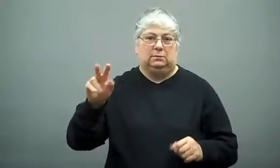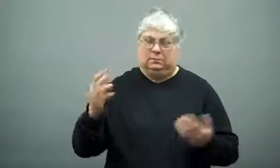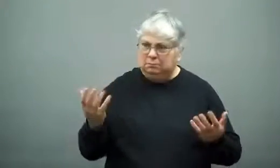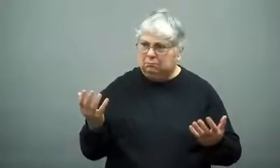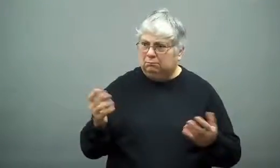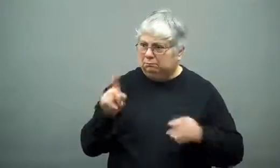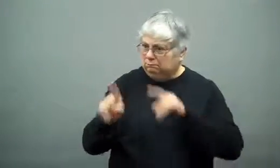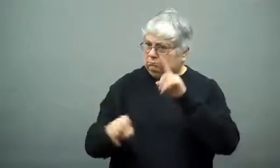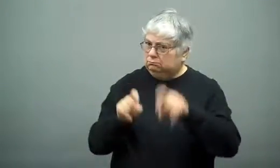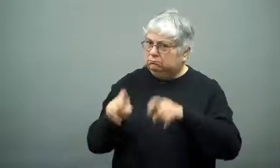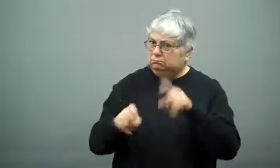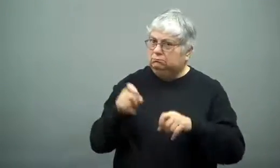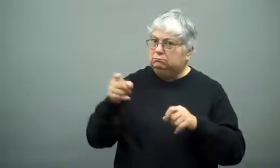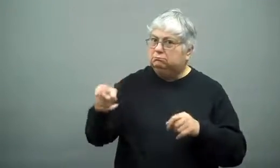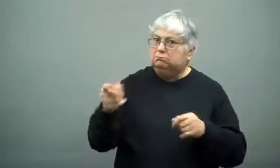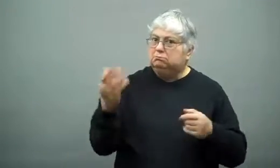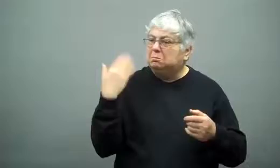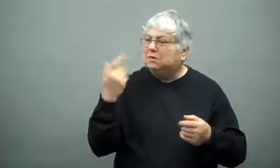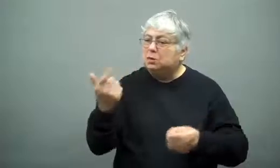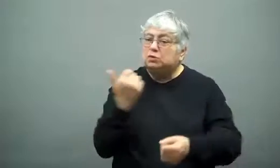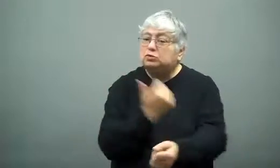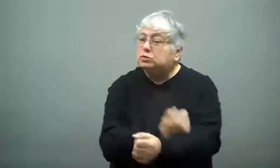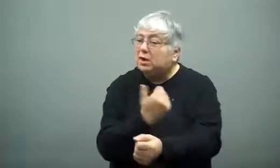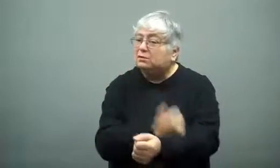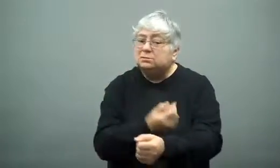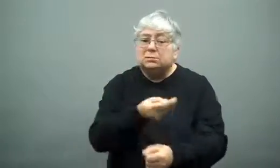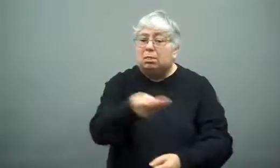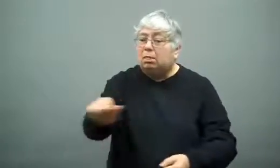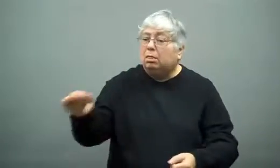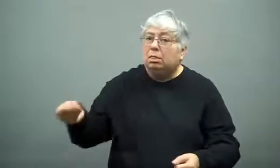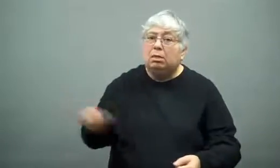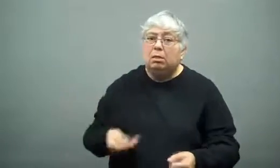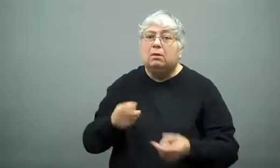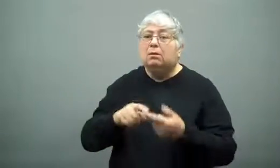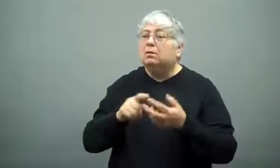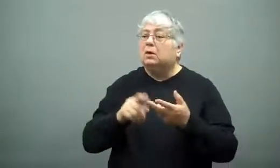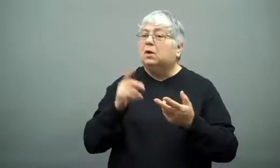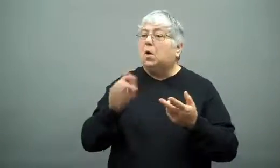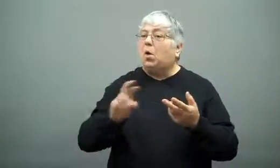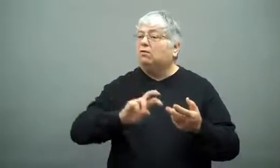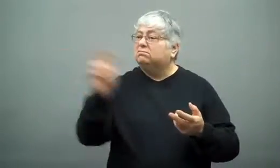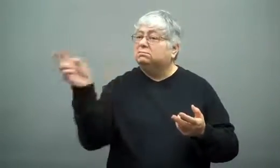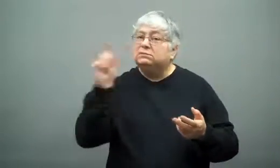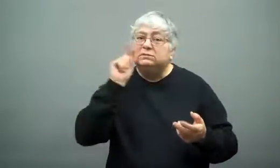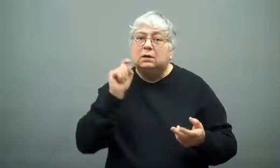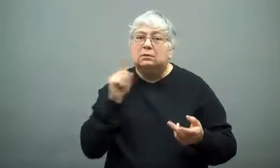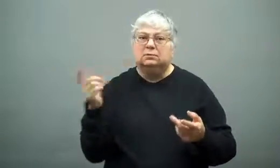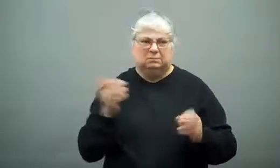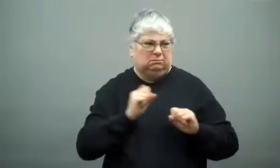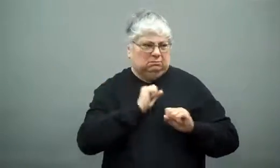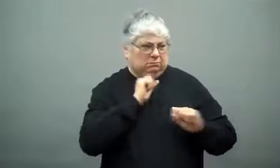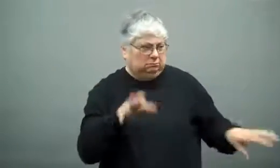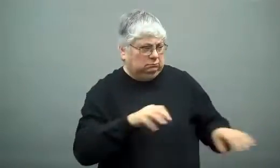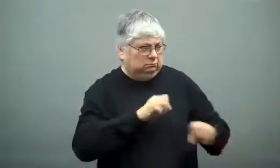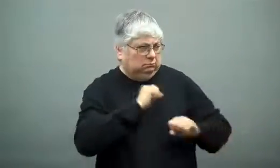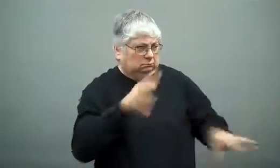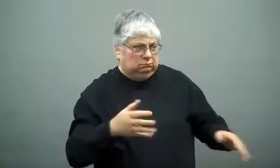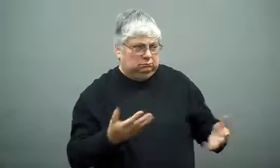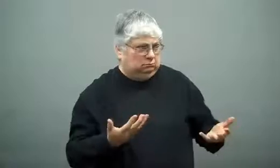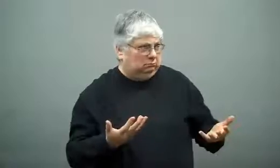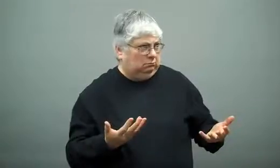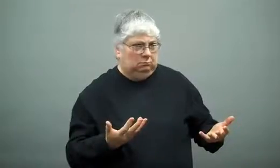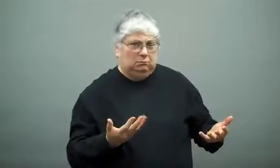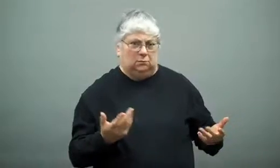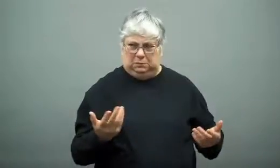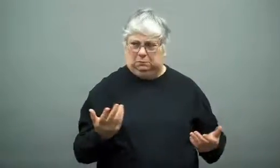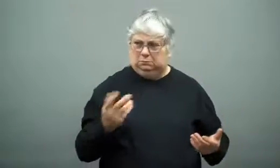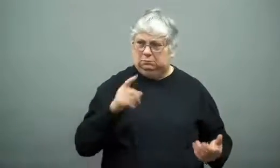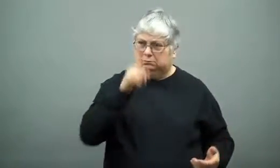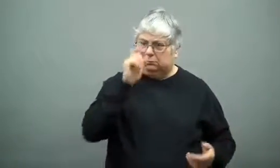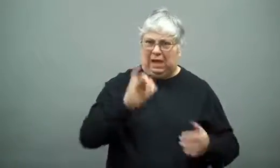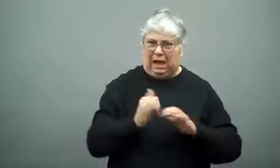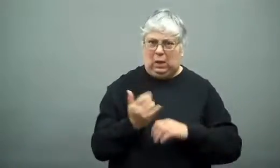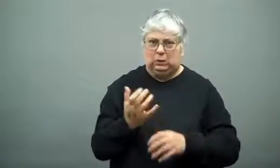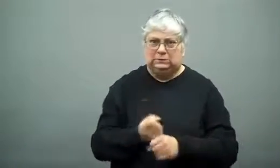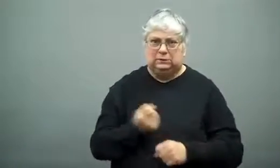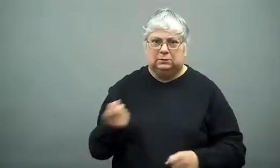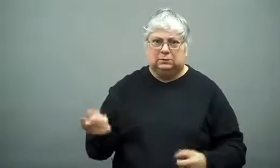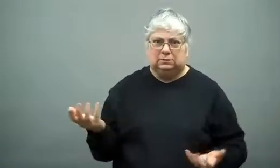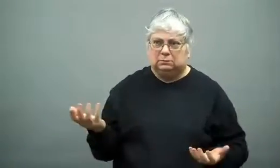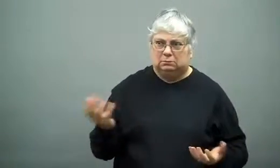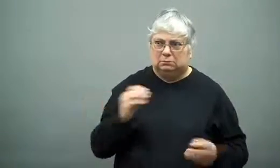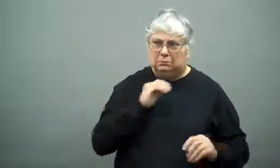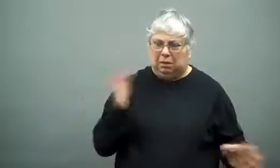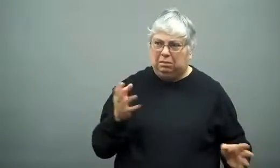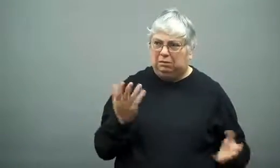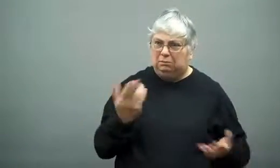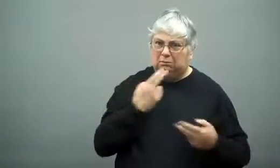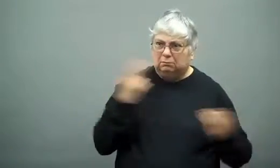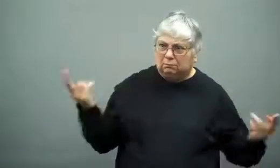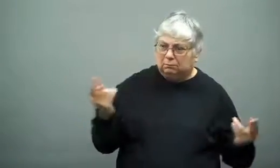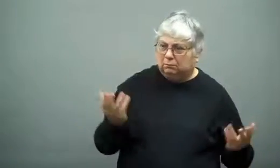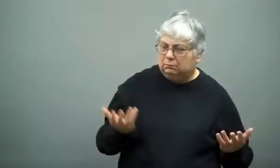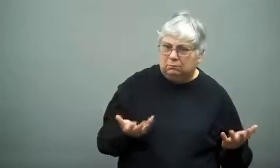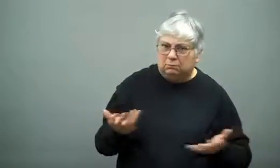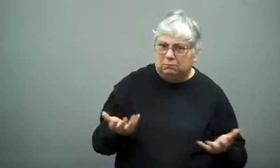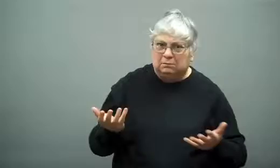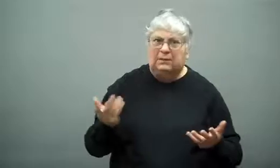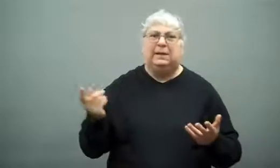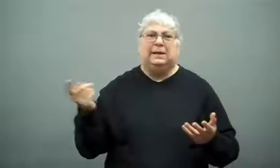That person denied ever doing drugs or having unprotected sex.